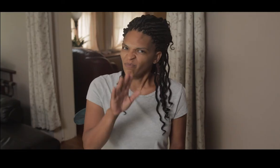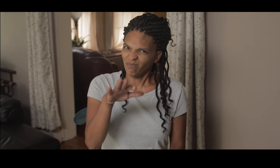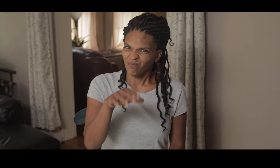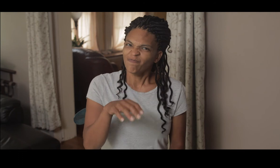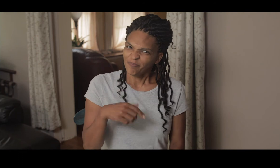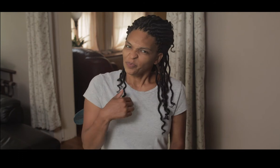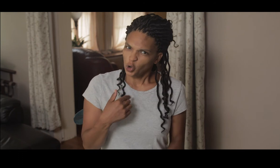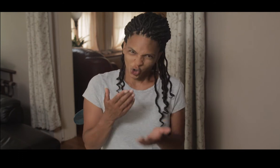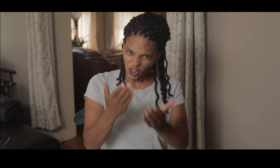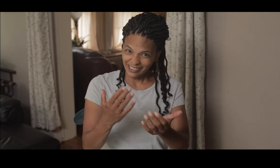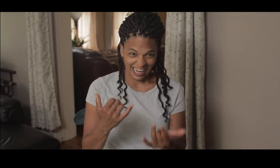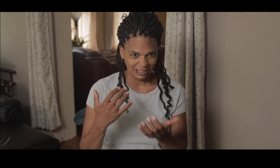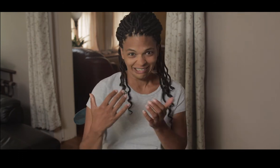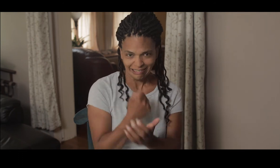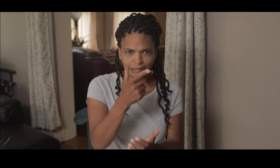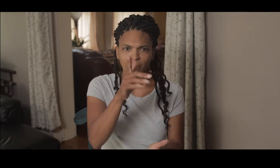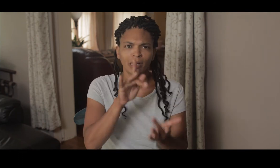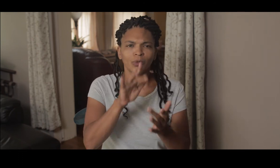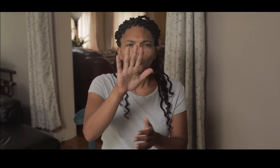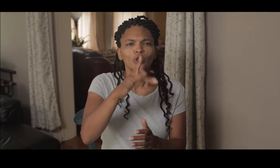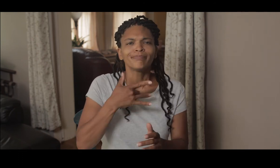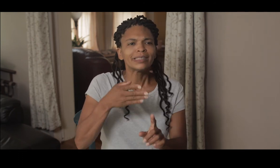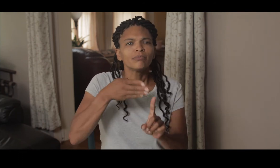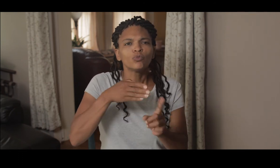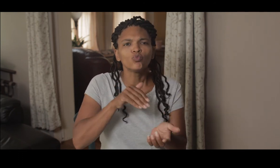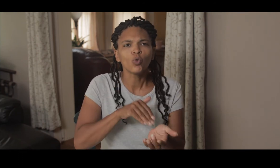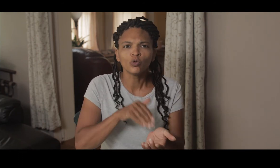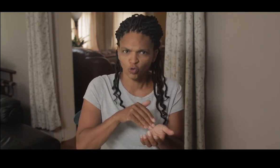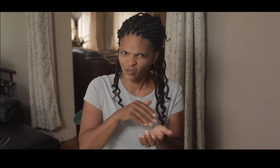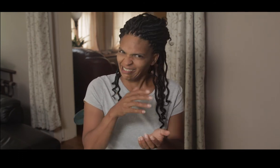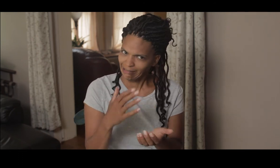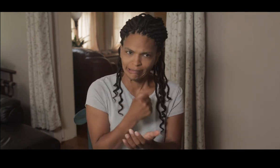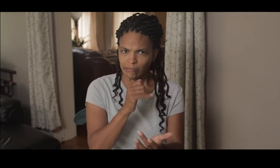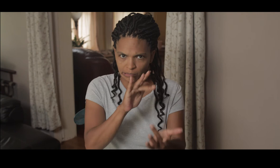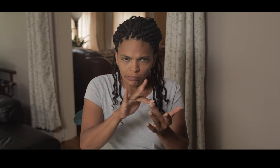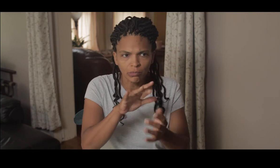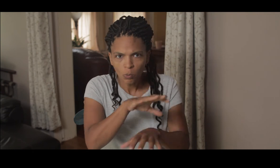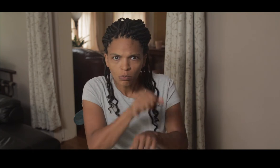You should make an appointment as soon as possible with your primary care provider,